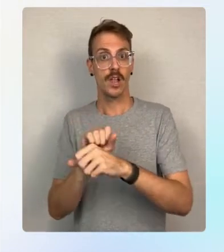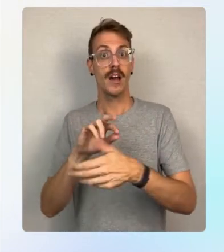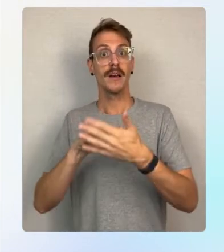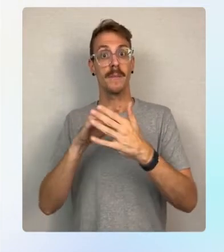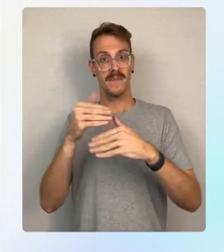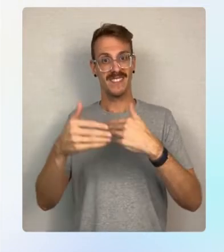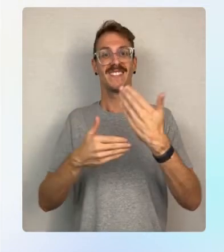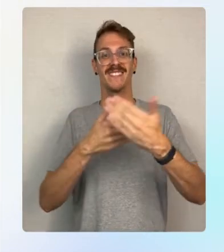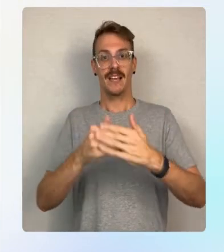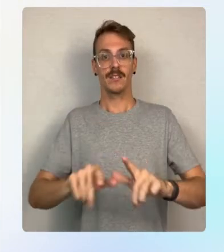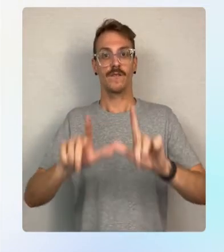so the next frame can begin.